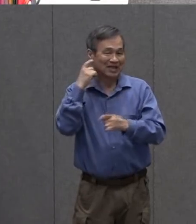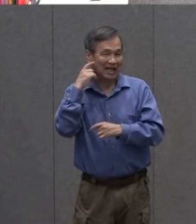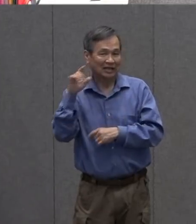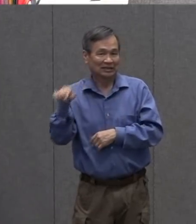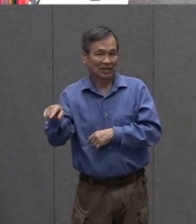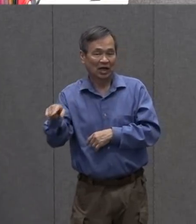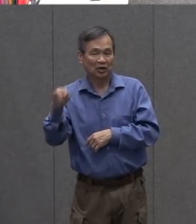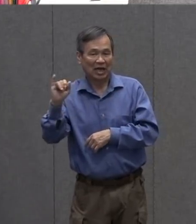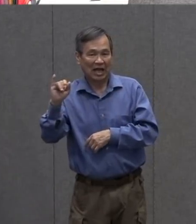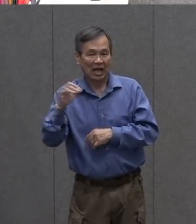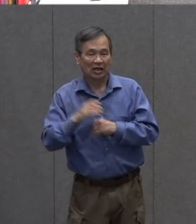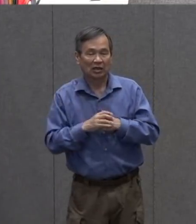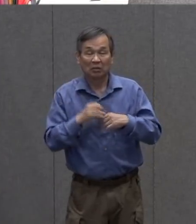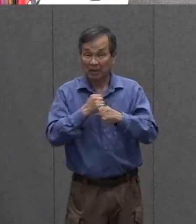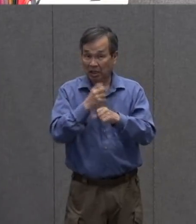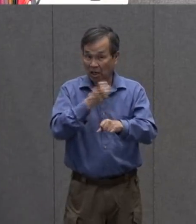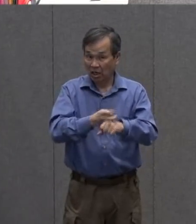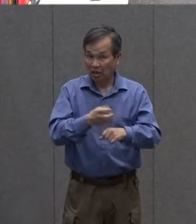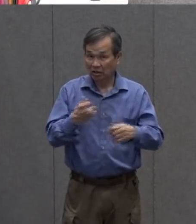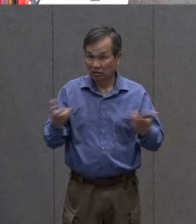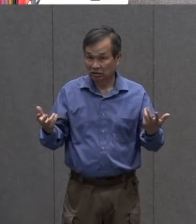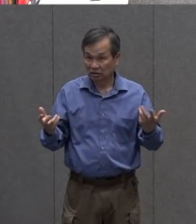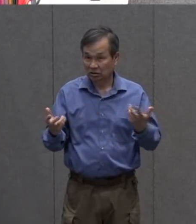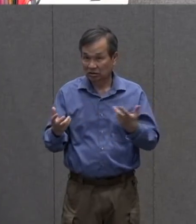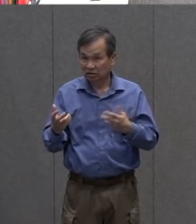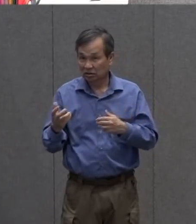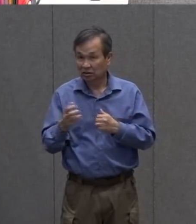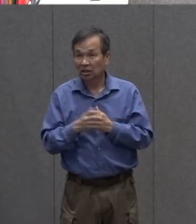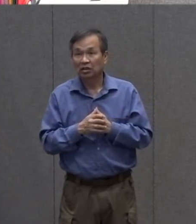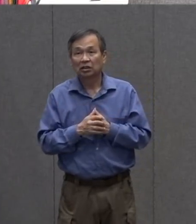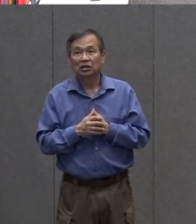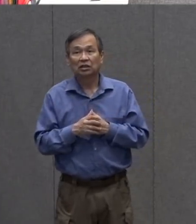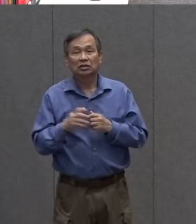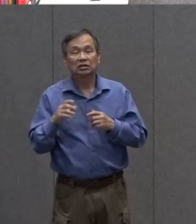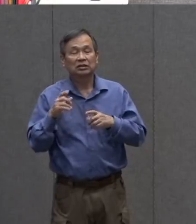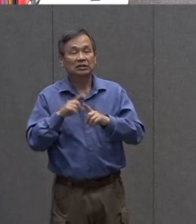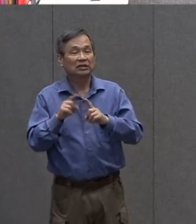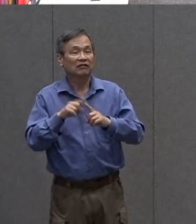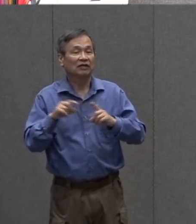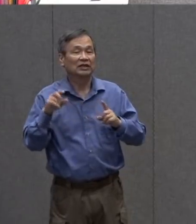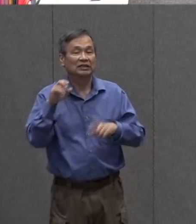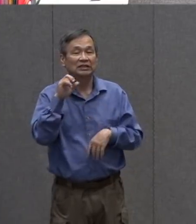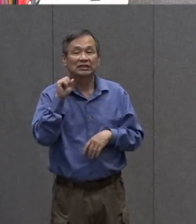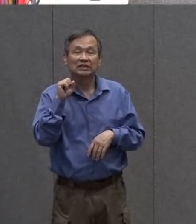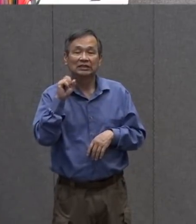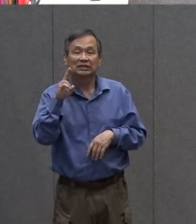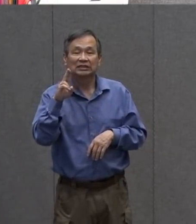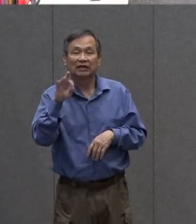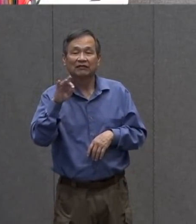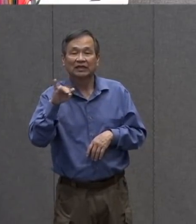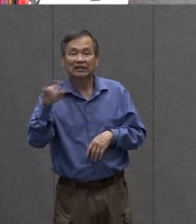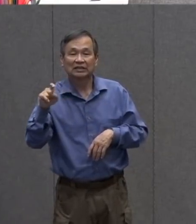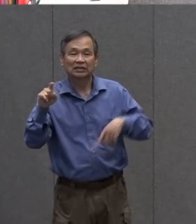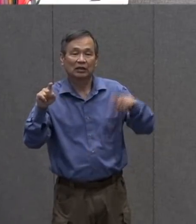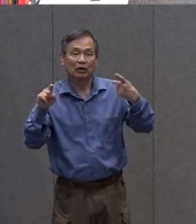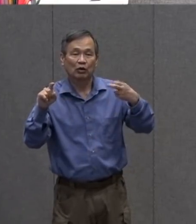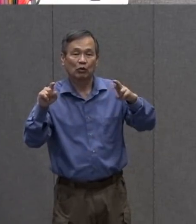Or you can make it really hard, and you can put in some really complex suffixes and prefixes that would make it a lot of fun.